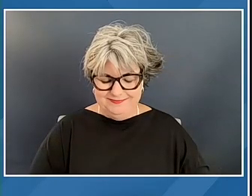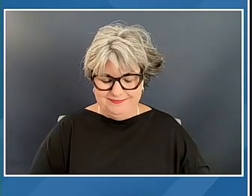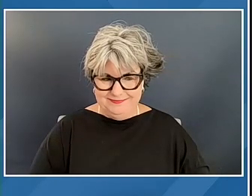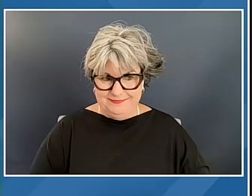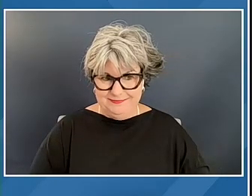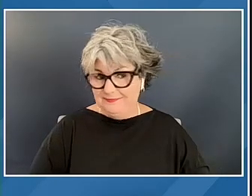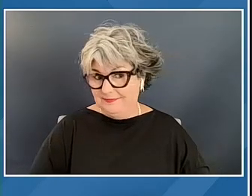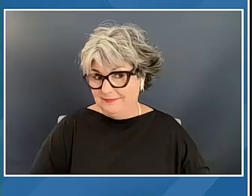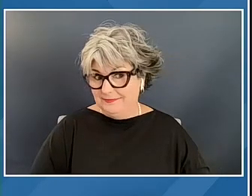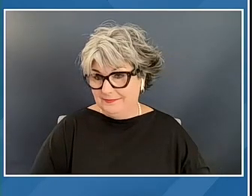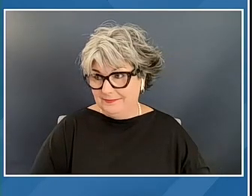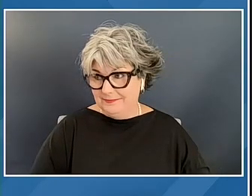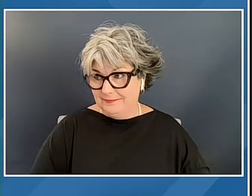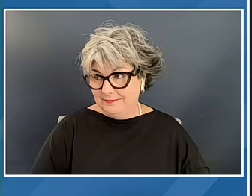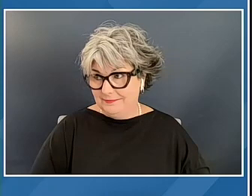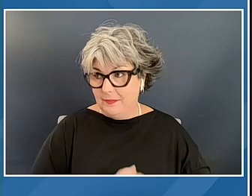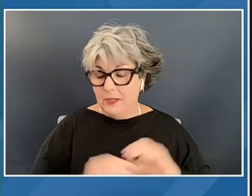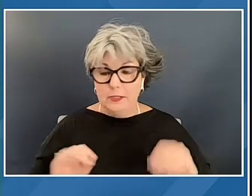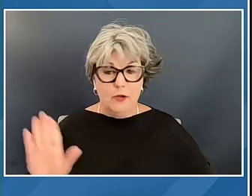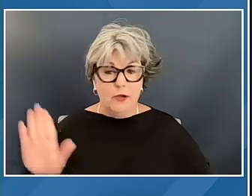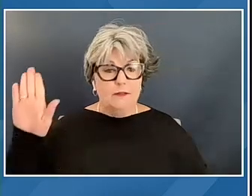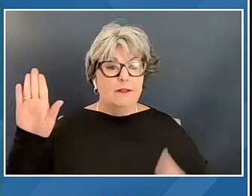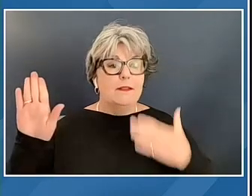up. Thank you very much, Toby, for that,